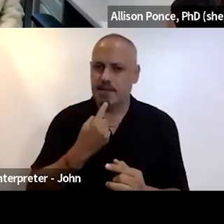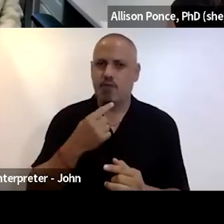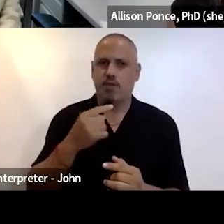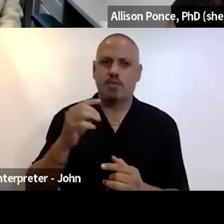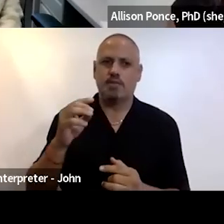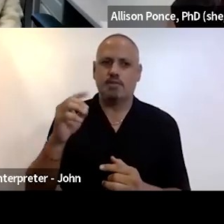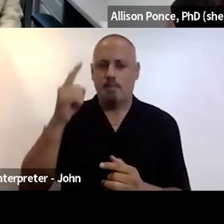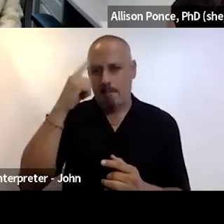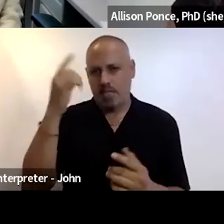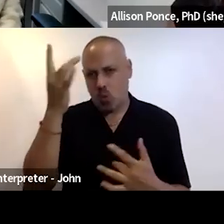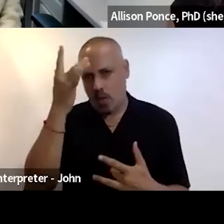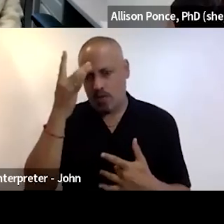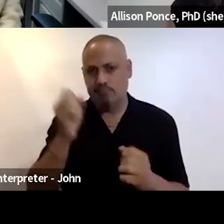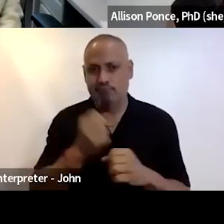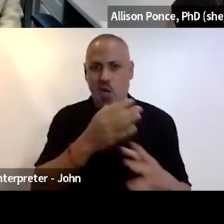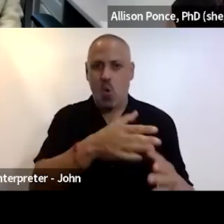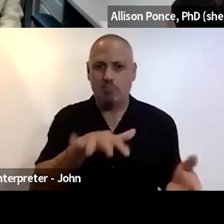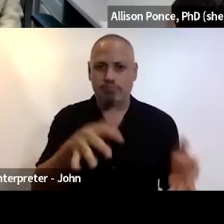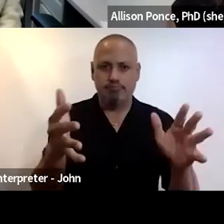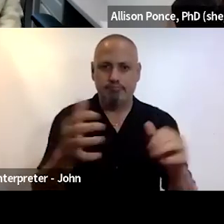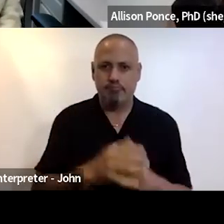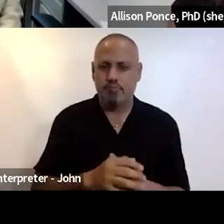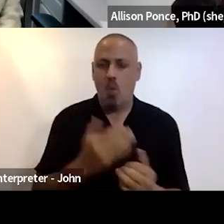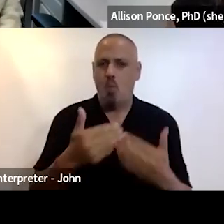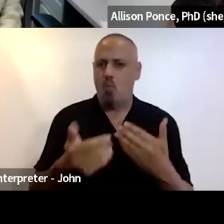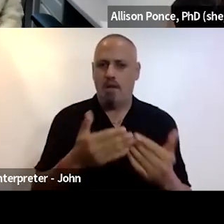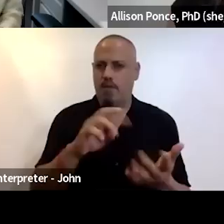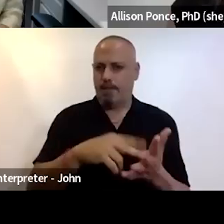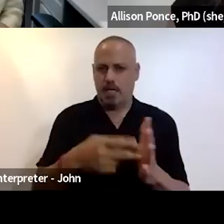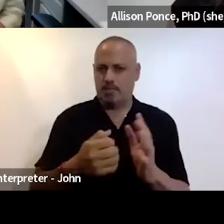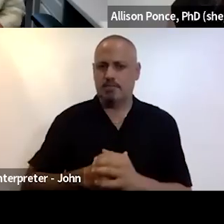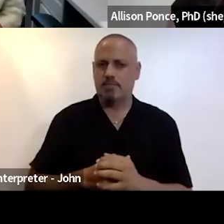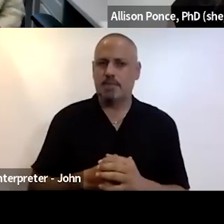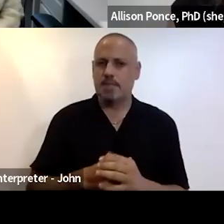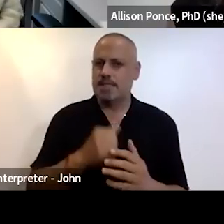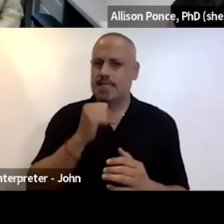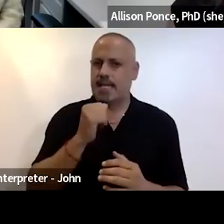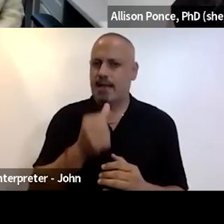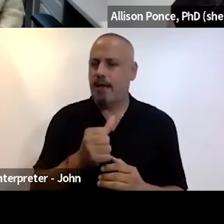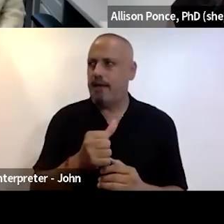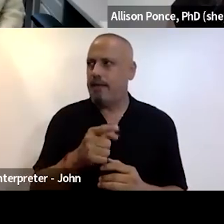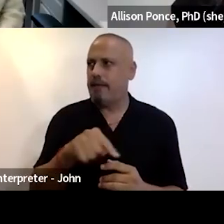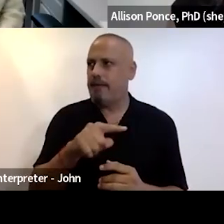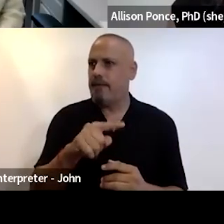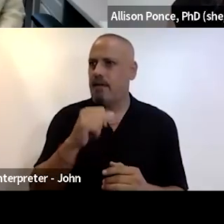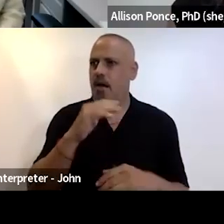is causing some disruptions, whatever it may be, and is not on medications.